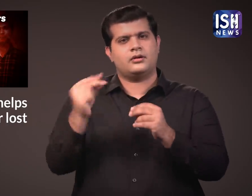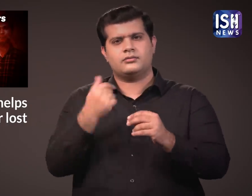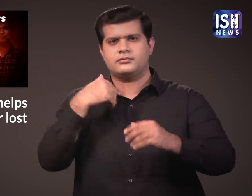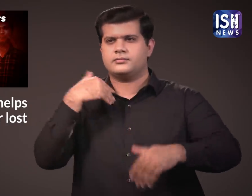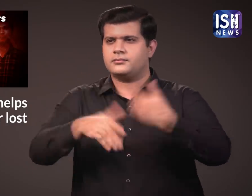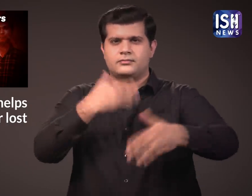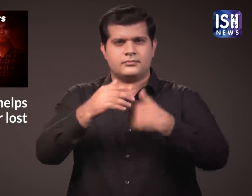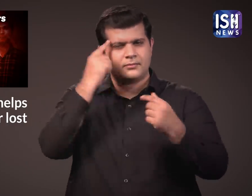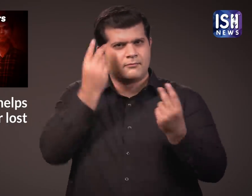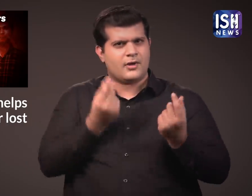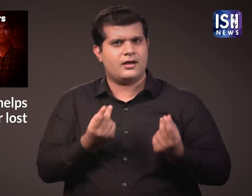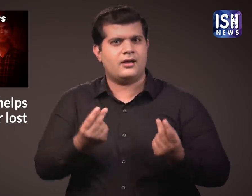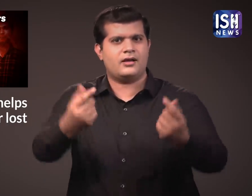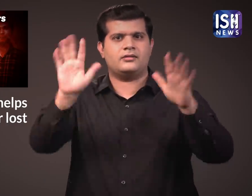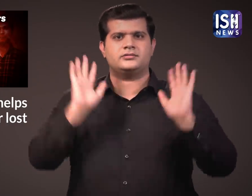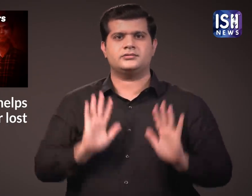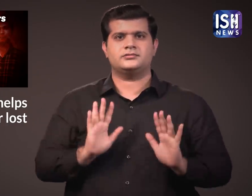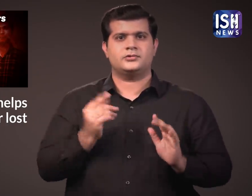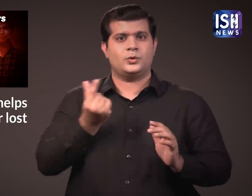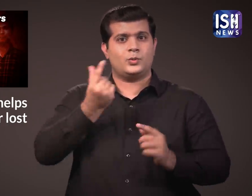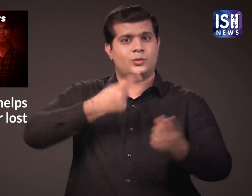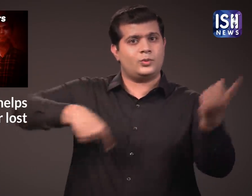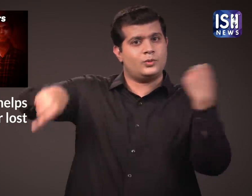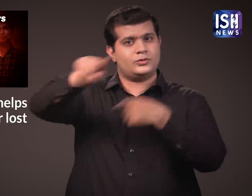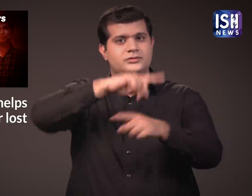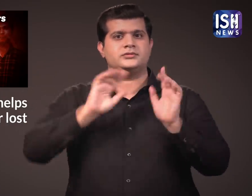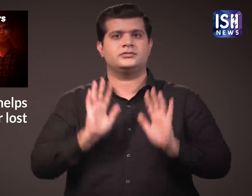Deaf children are able to grasp the content quickly.